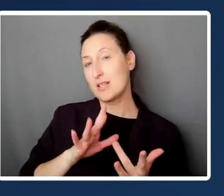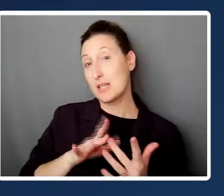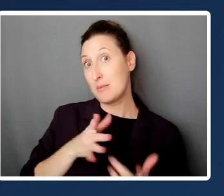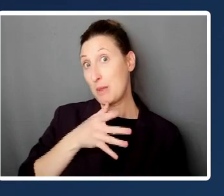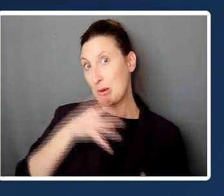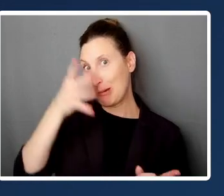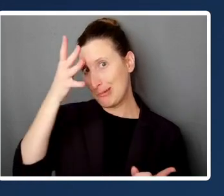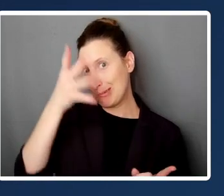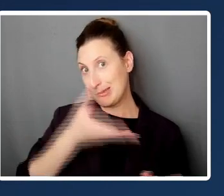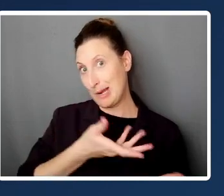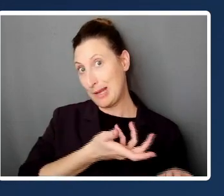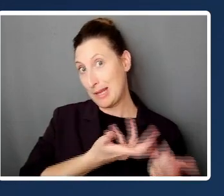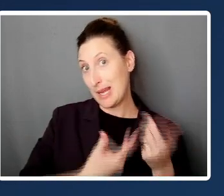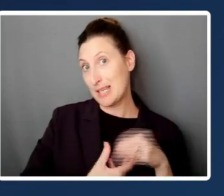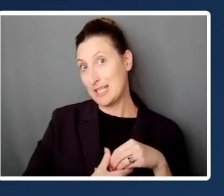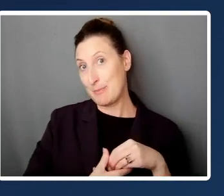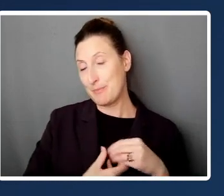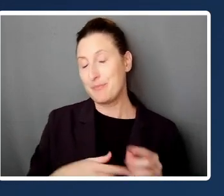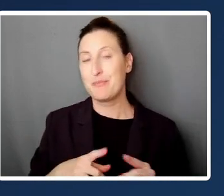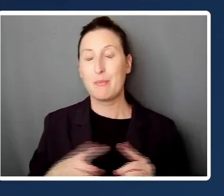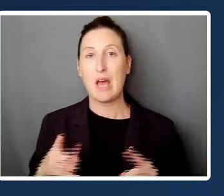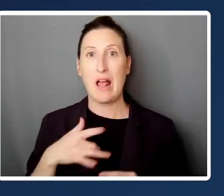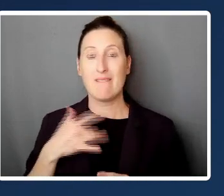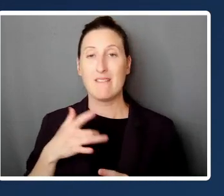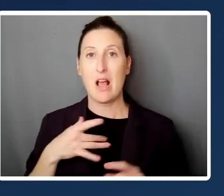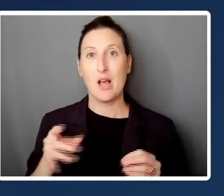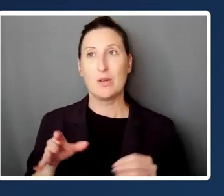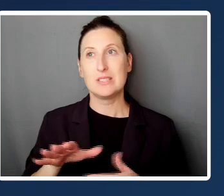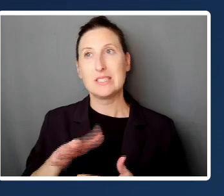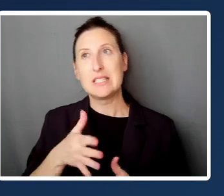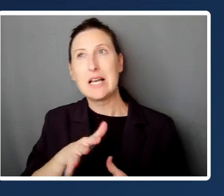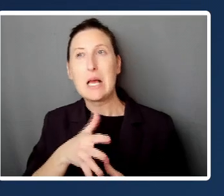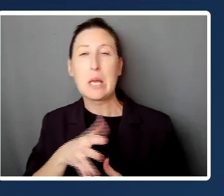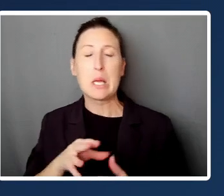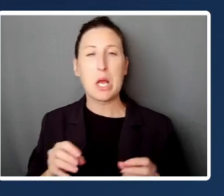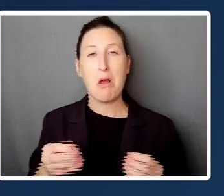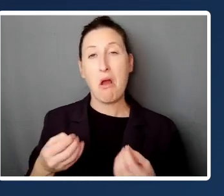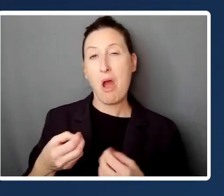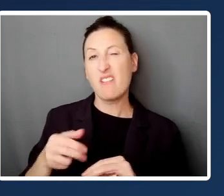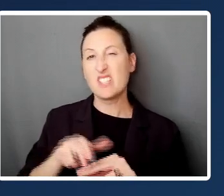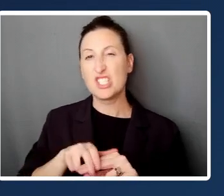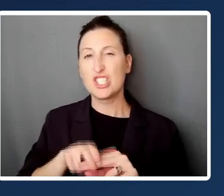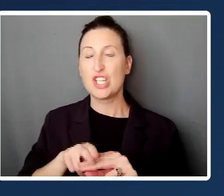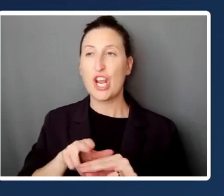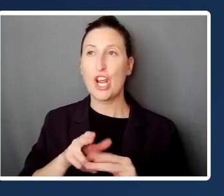But I felt office chair-level comfortable because I'm relatively new to the area, so